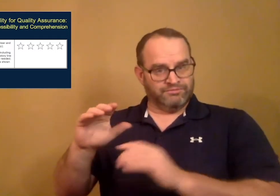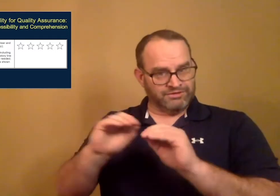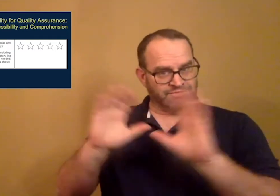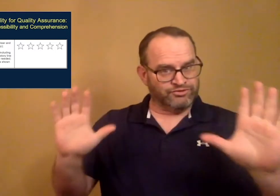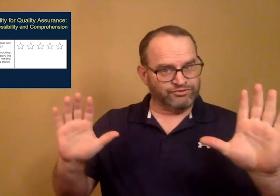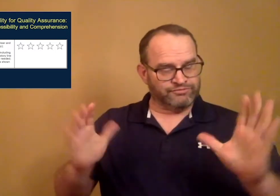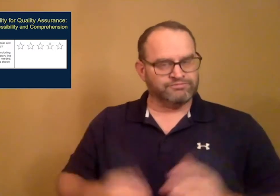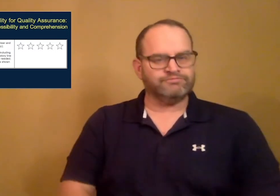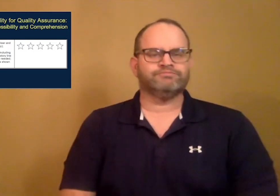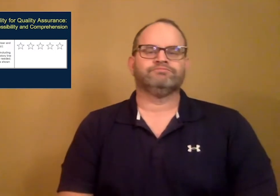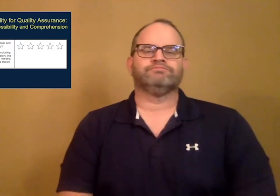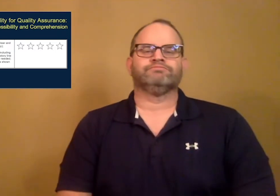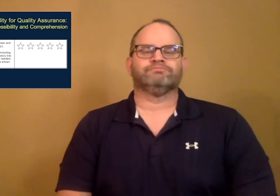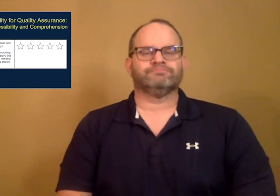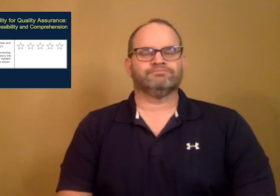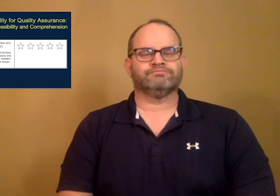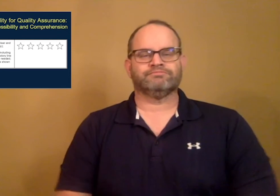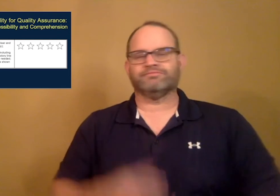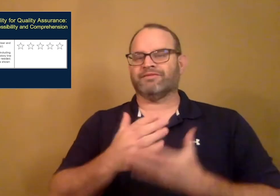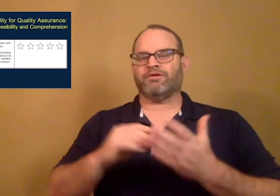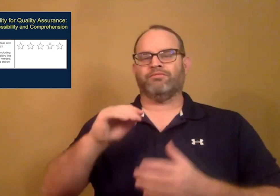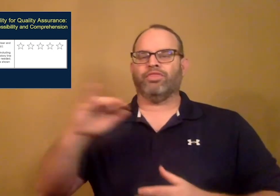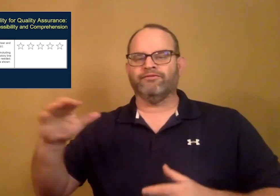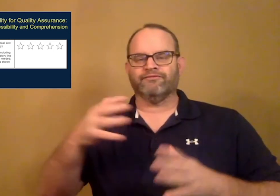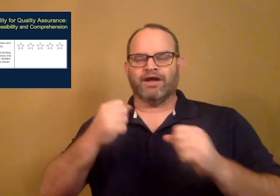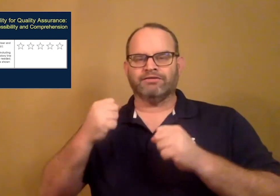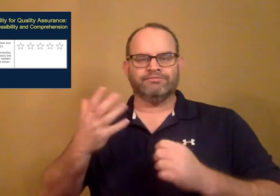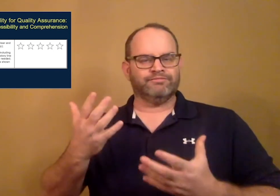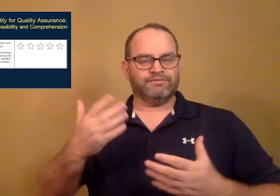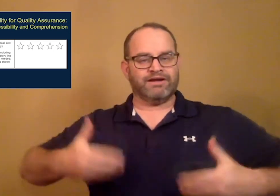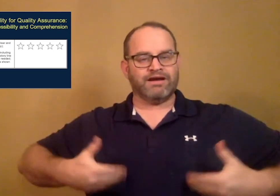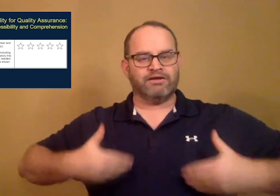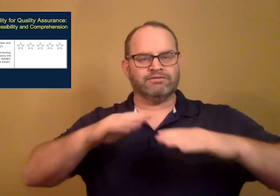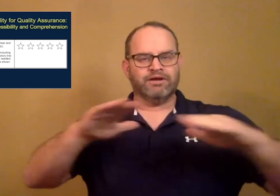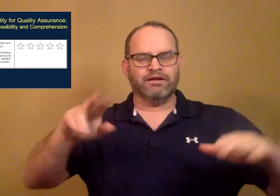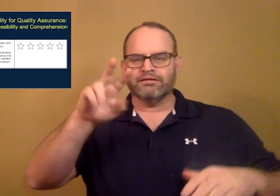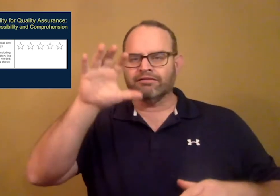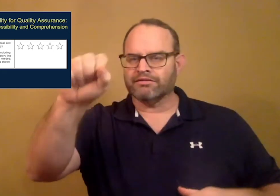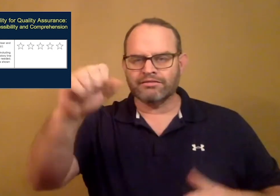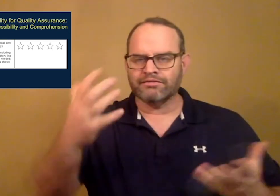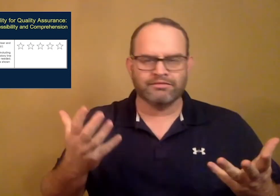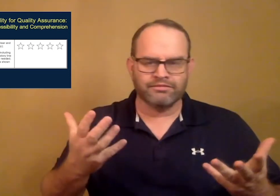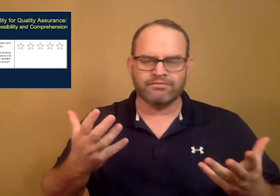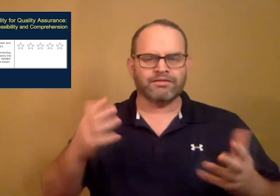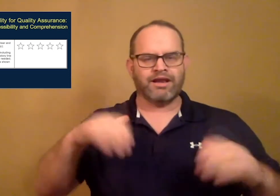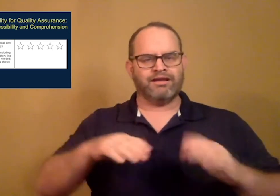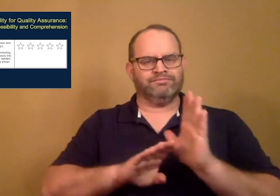If fingerspelling is used in the story, is it clear for viewing? No fingerspelling should be sloppy and/or too fast that young children could not view or catch it clearly.